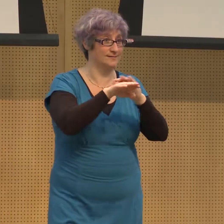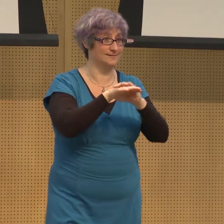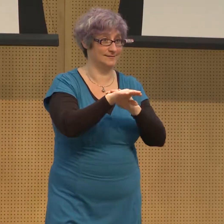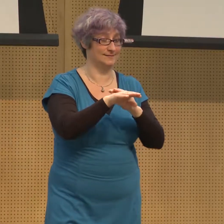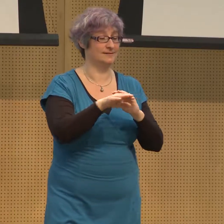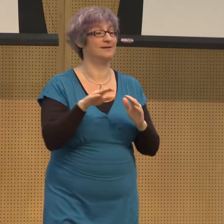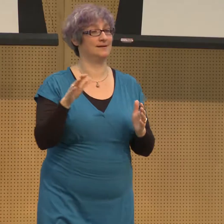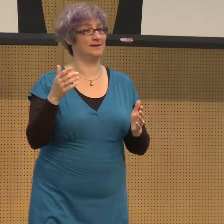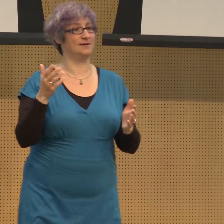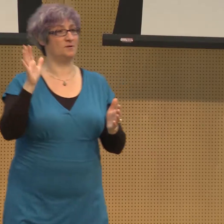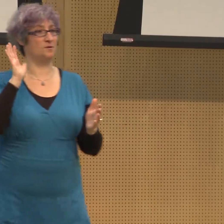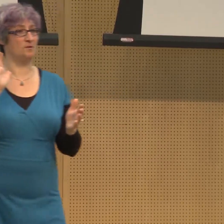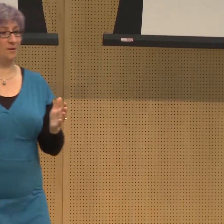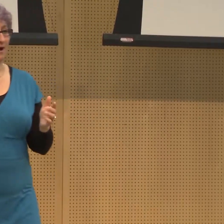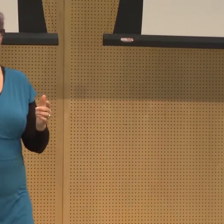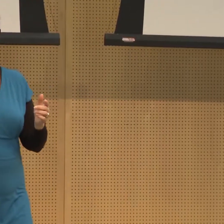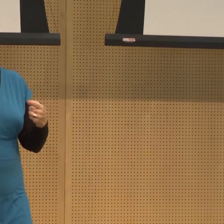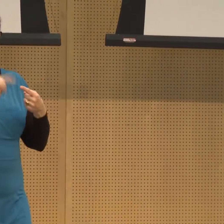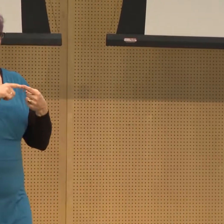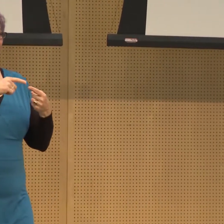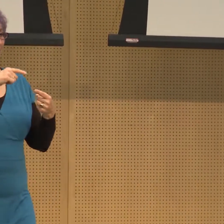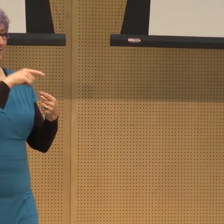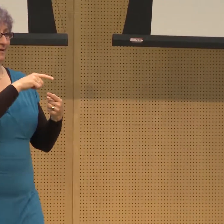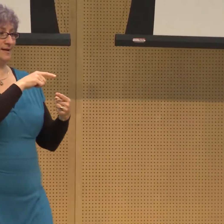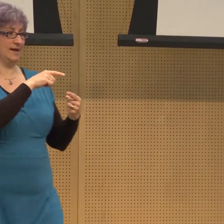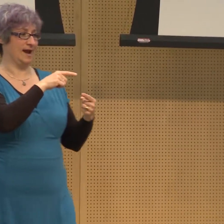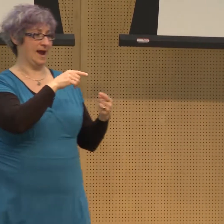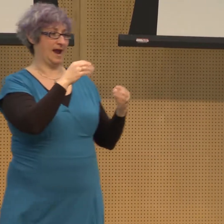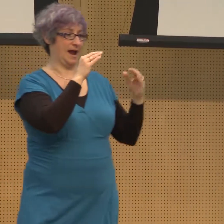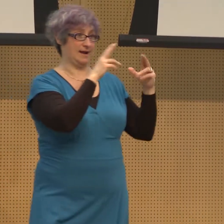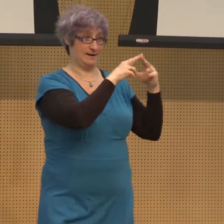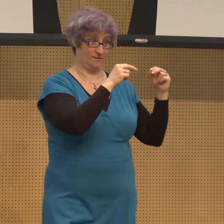There won't be more deaf researchers without more access.